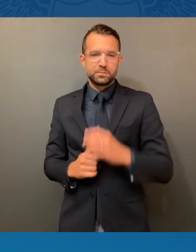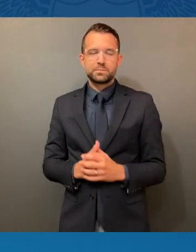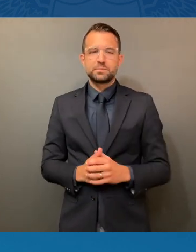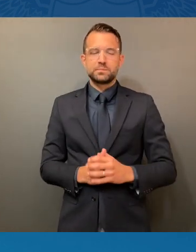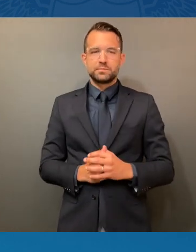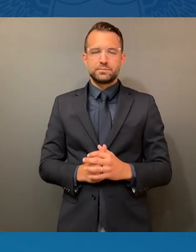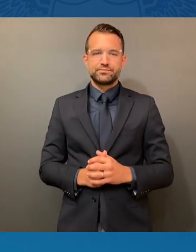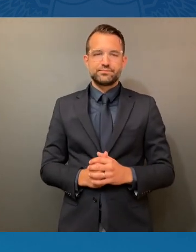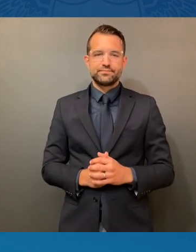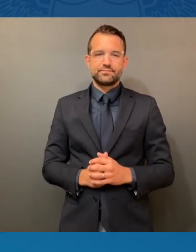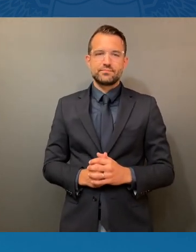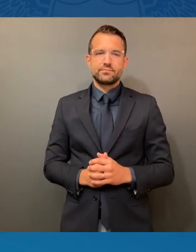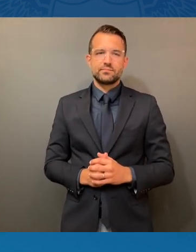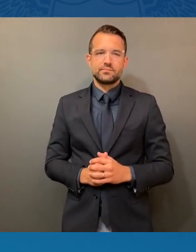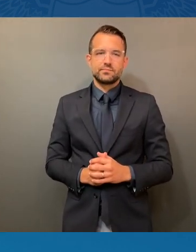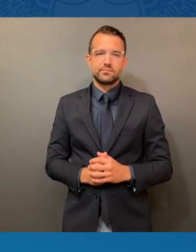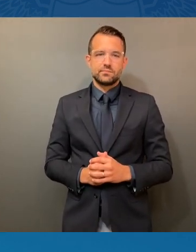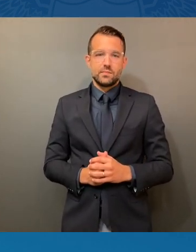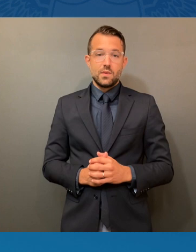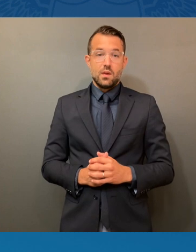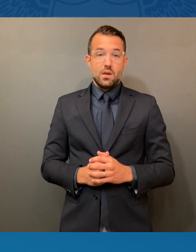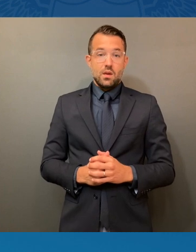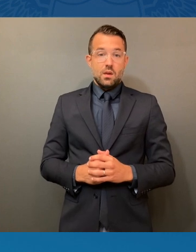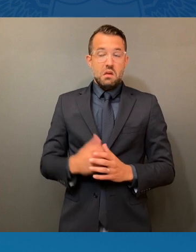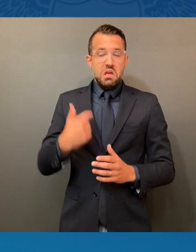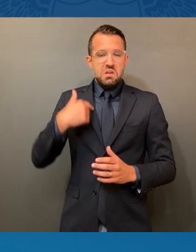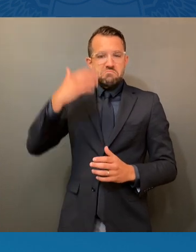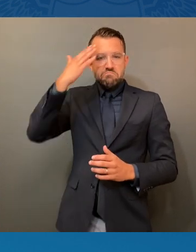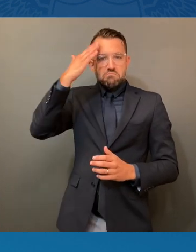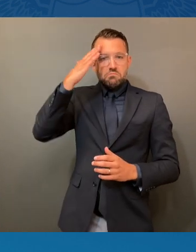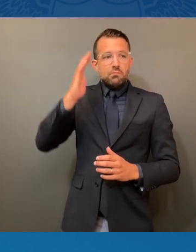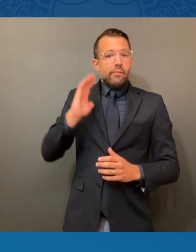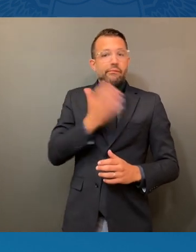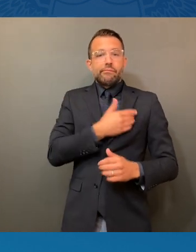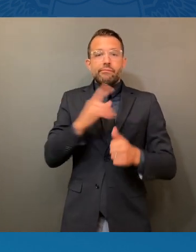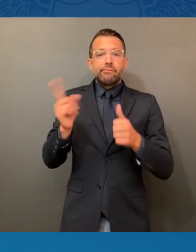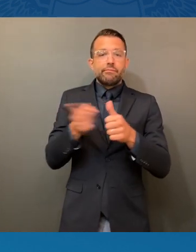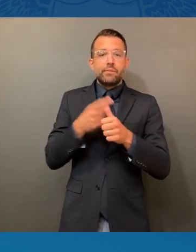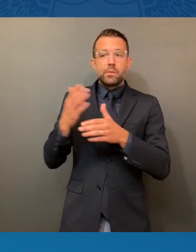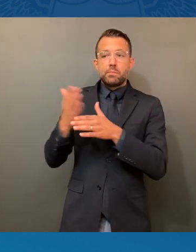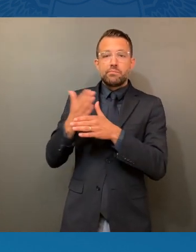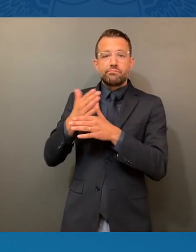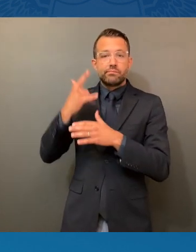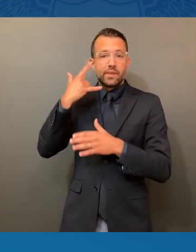And I know that our First Partner -- California's First Partner -- where are you, Jennifer? -- Jennifer Newsom is here.